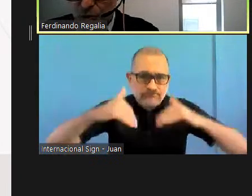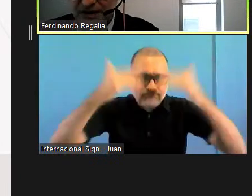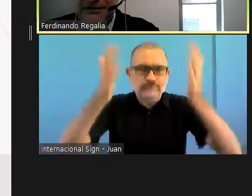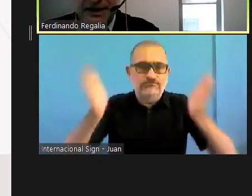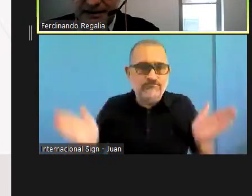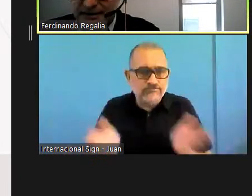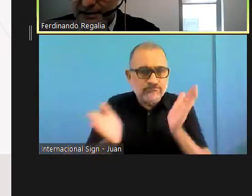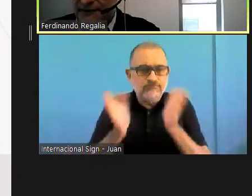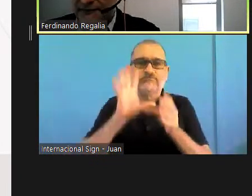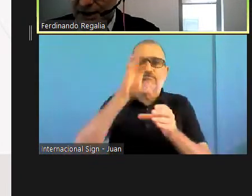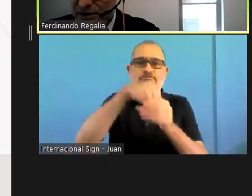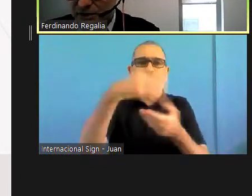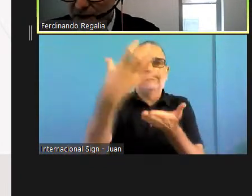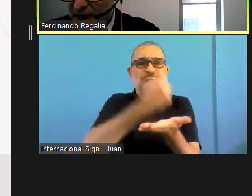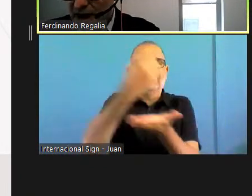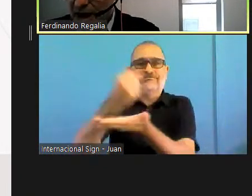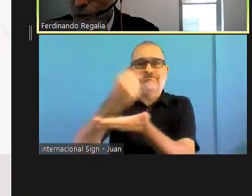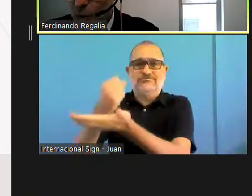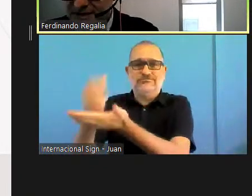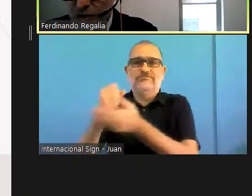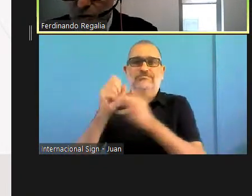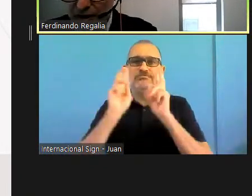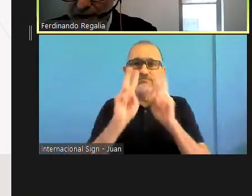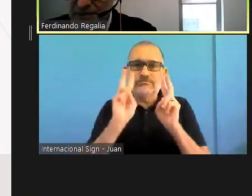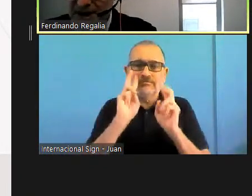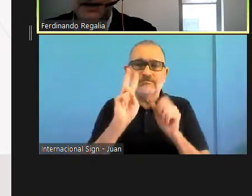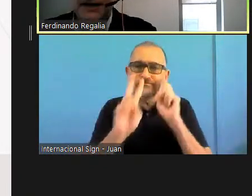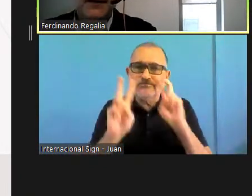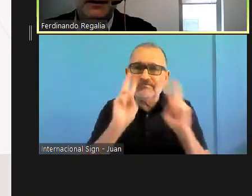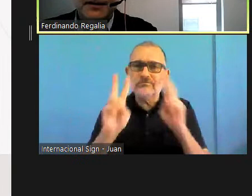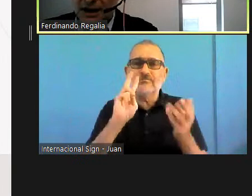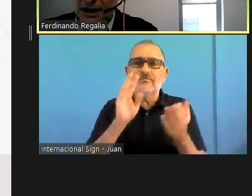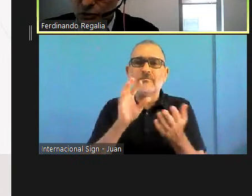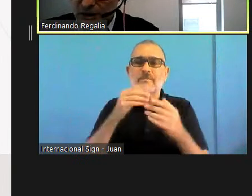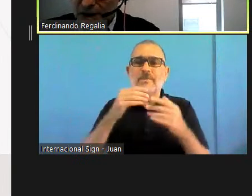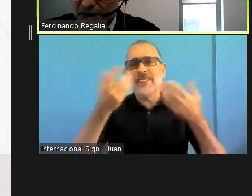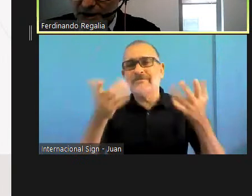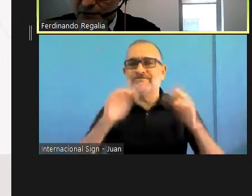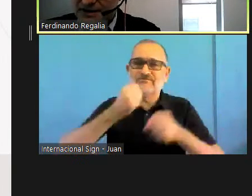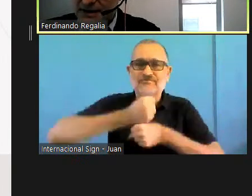with greater vigor, in ways that could really make a difference to the burden of